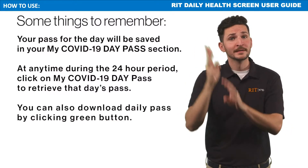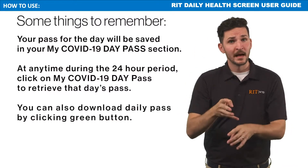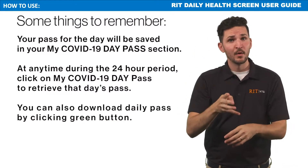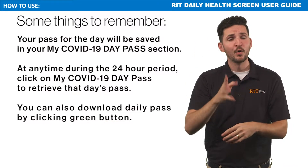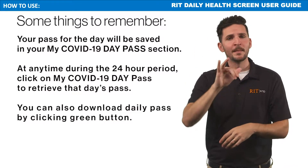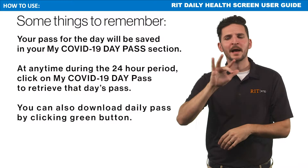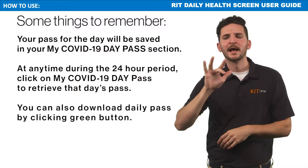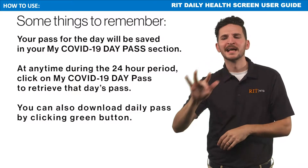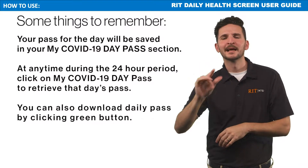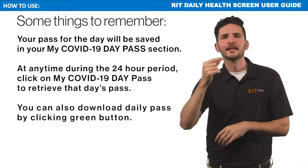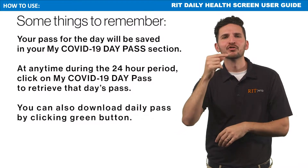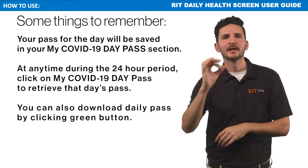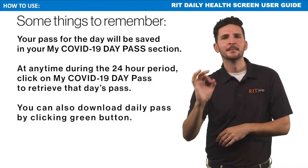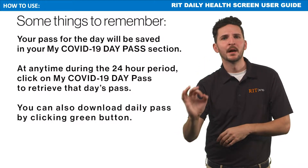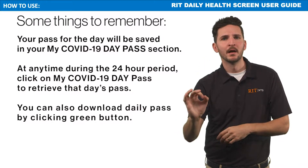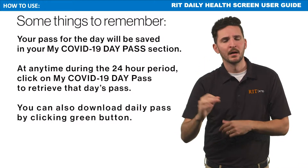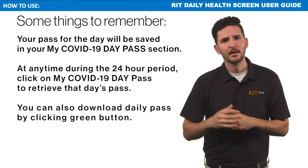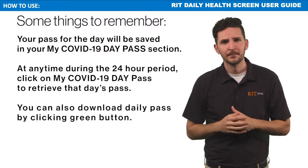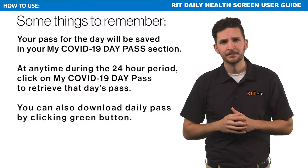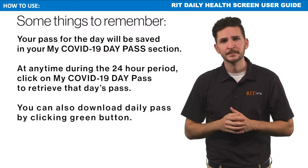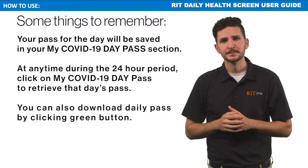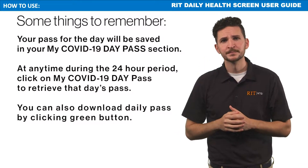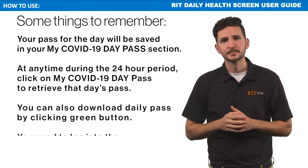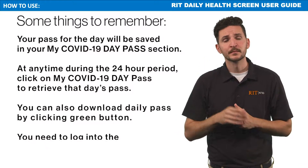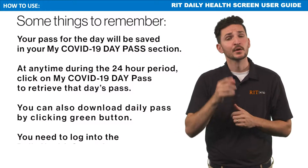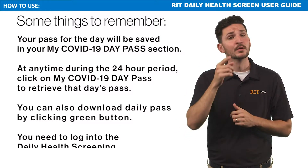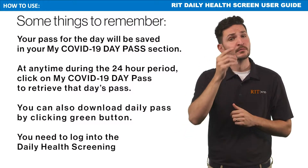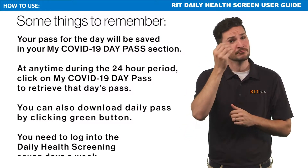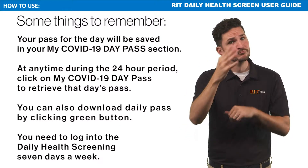You can also download the daily pass by clicking the green button.